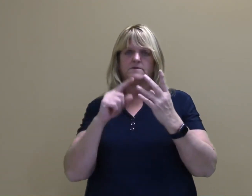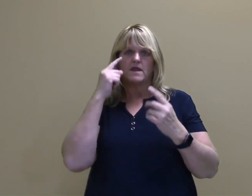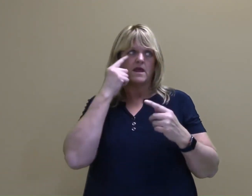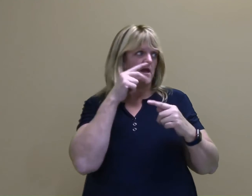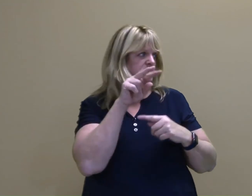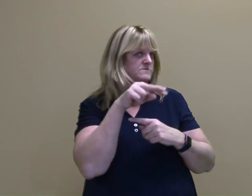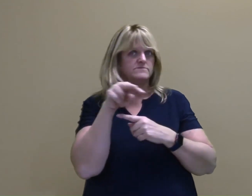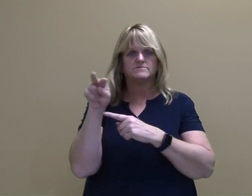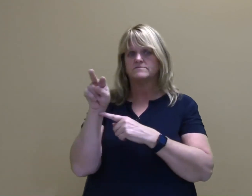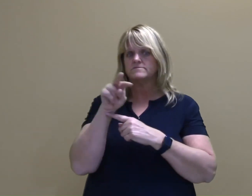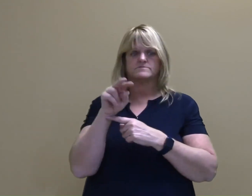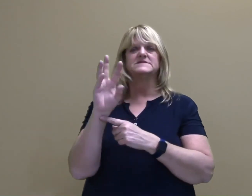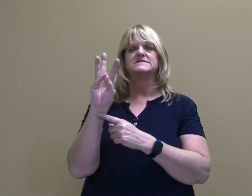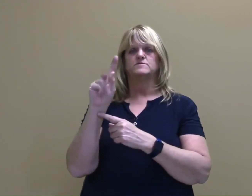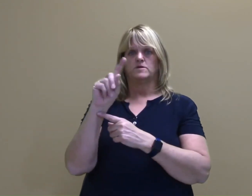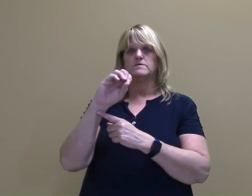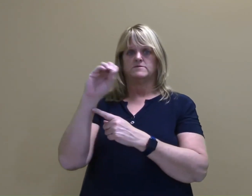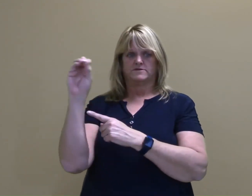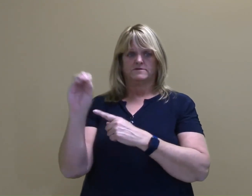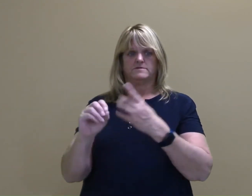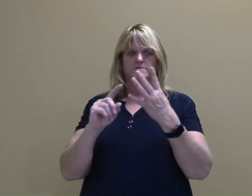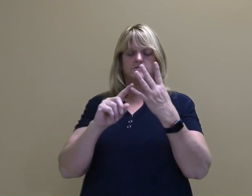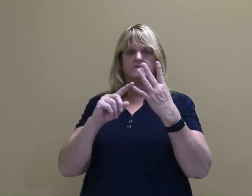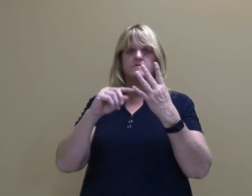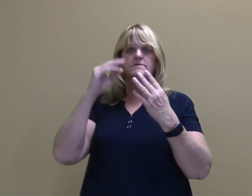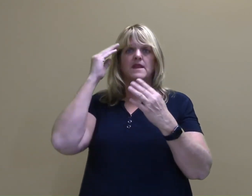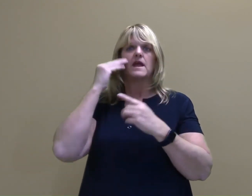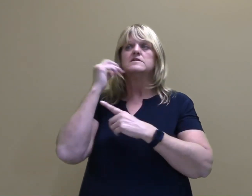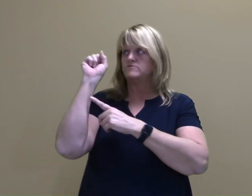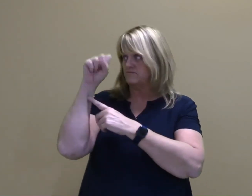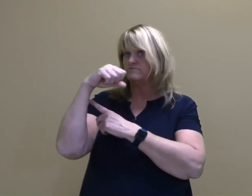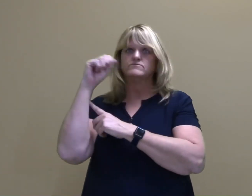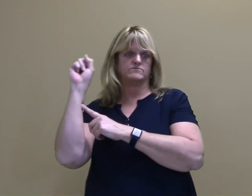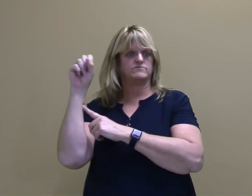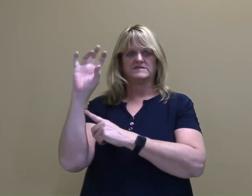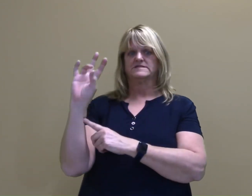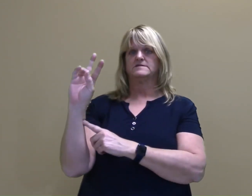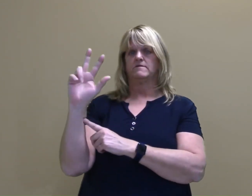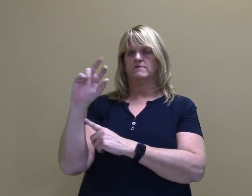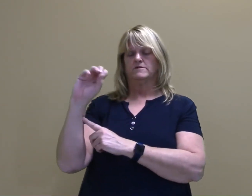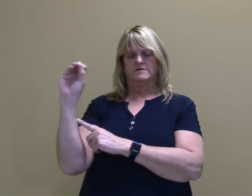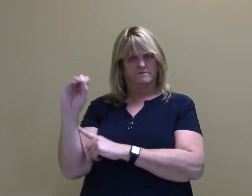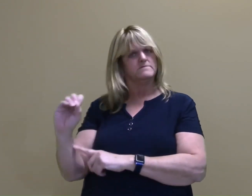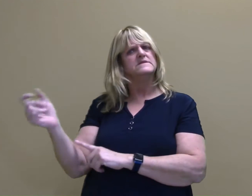Eyes 61% Head movements, 73%